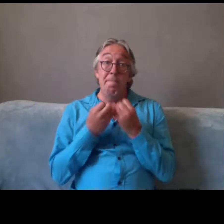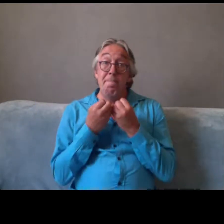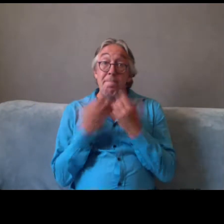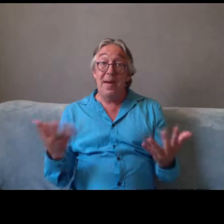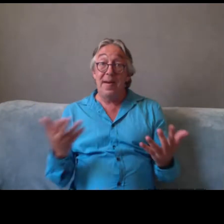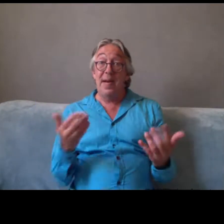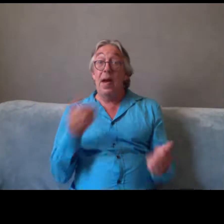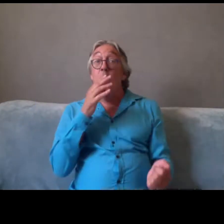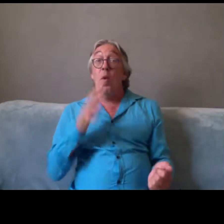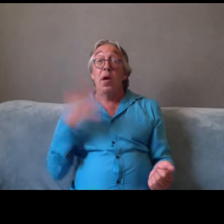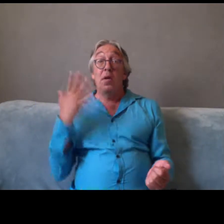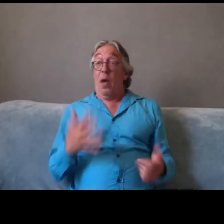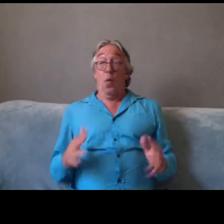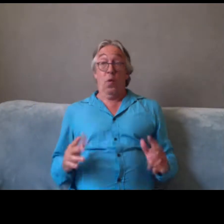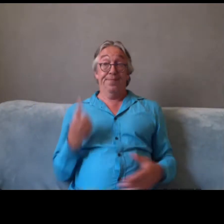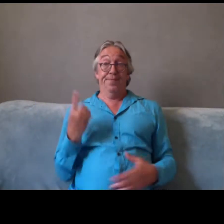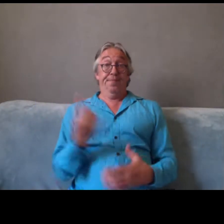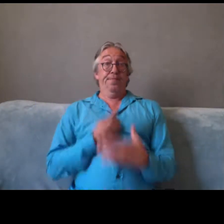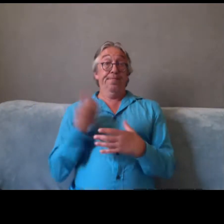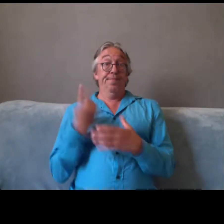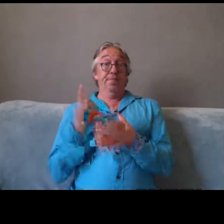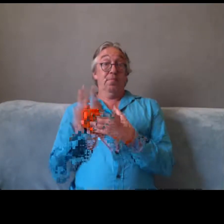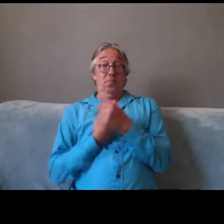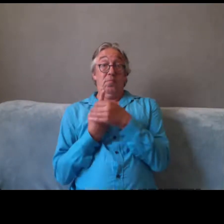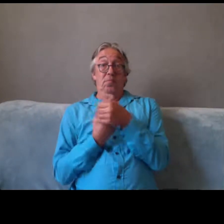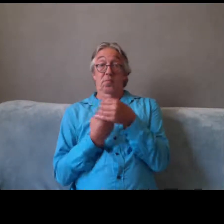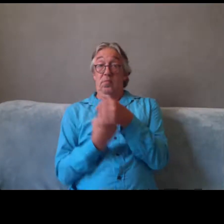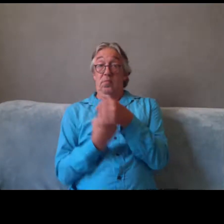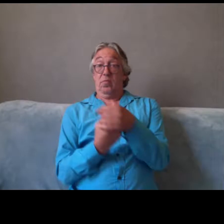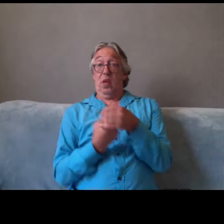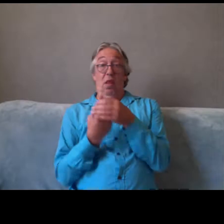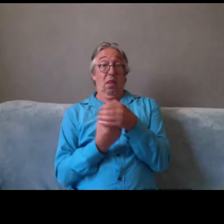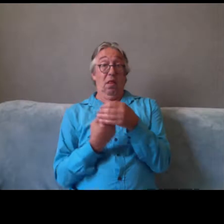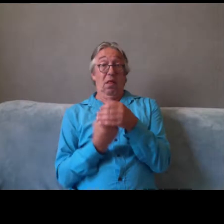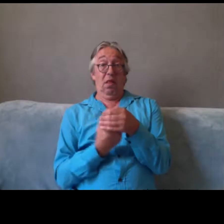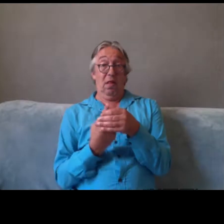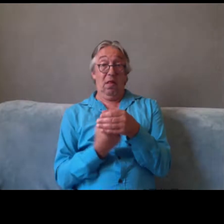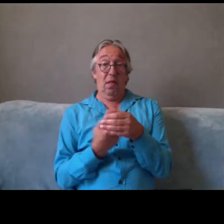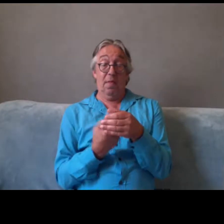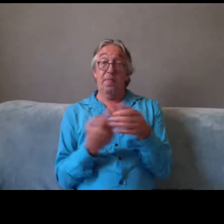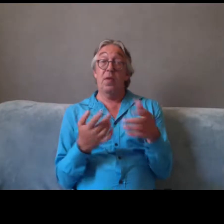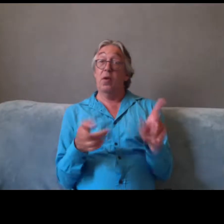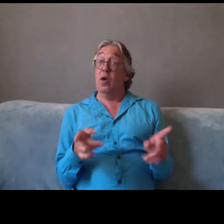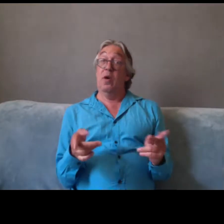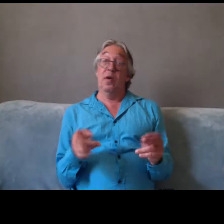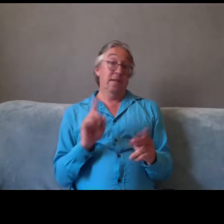We think that this is very important because it also has an effect